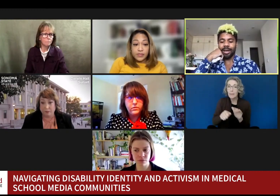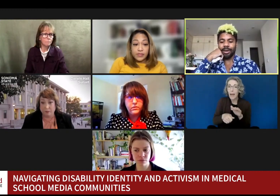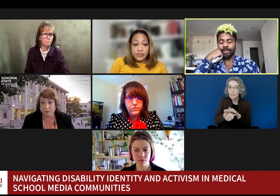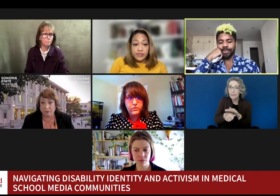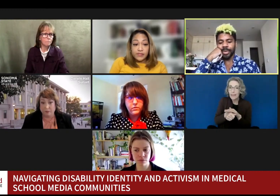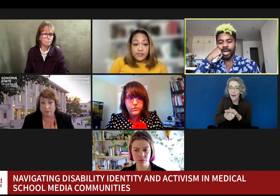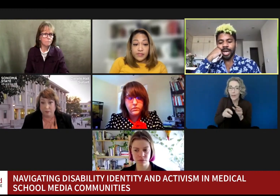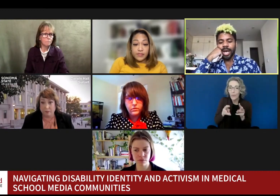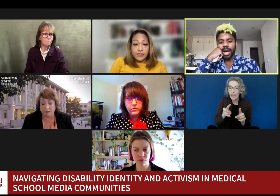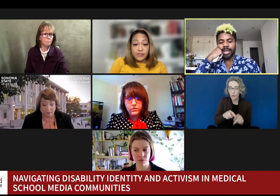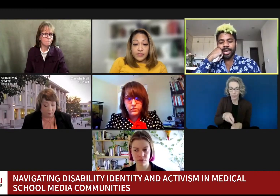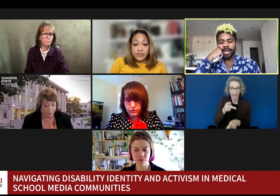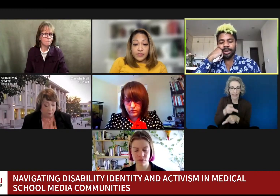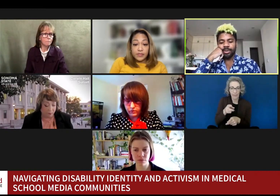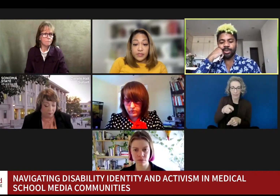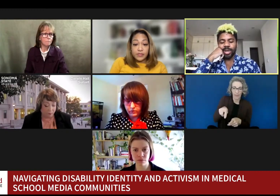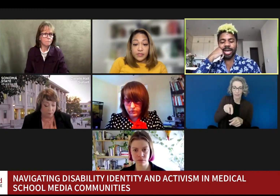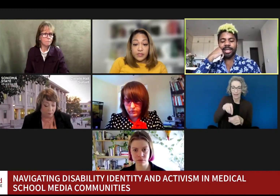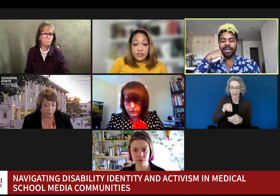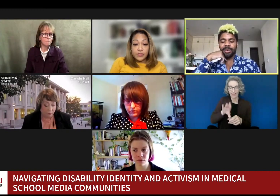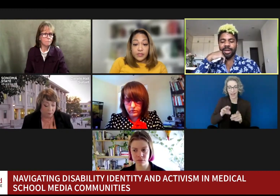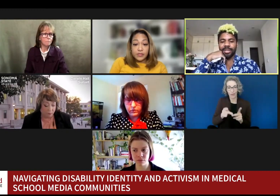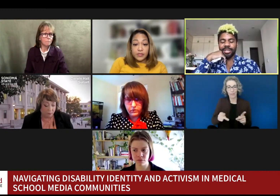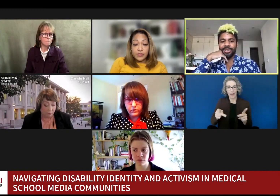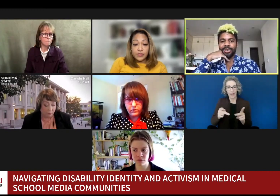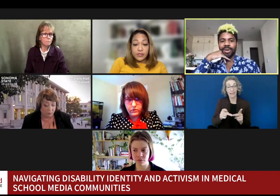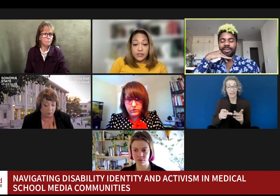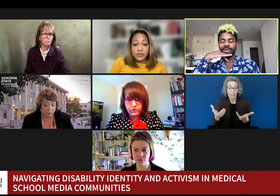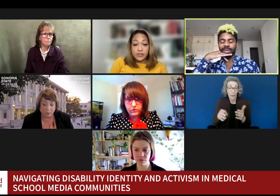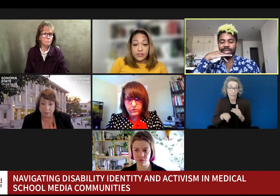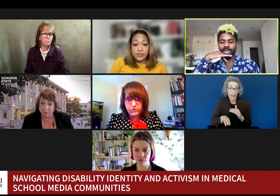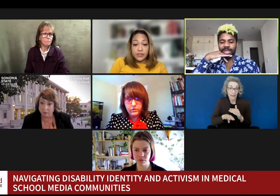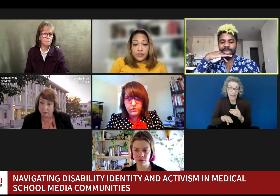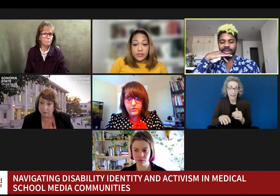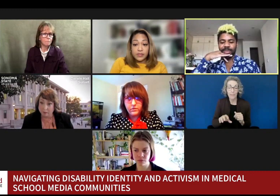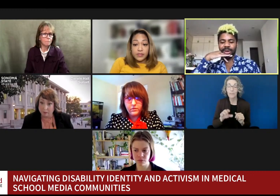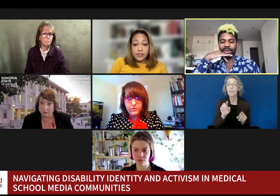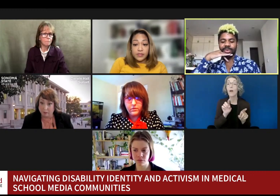I think, what I think about too, I really was thinking about residency and